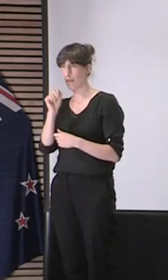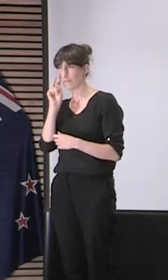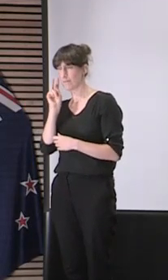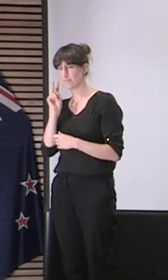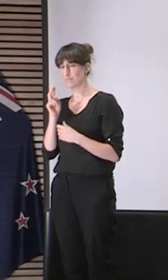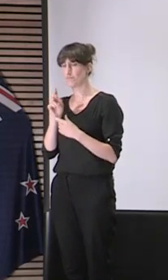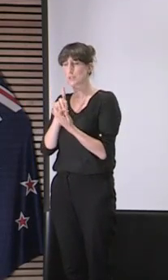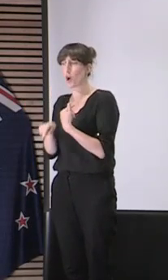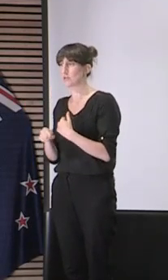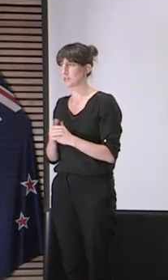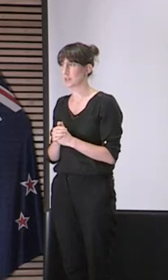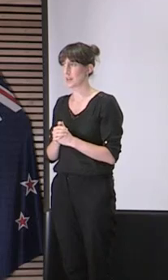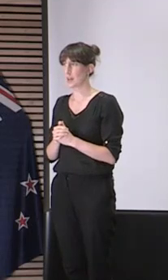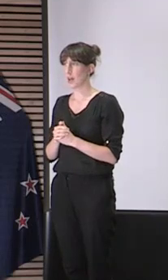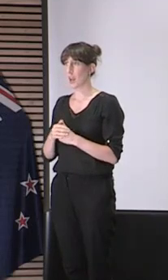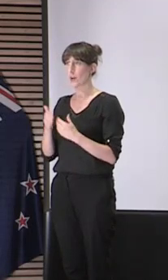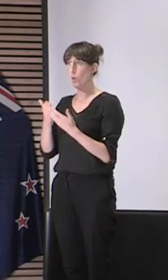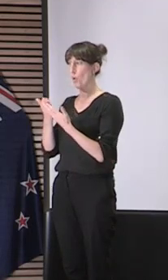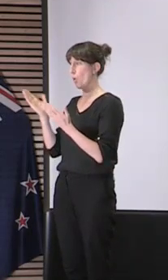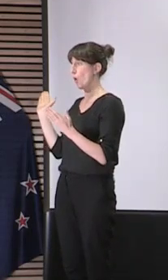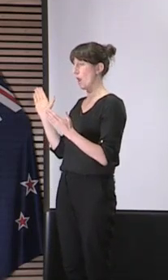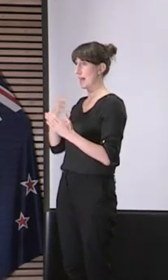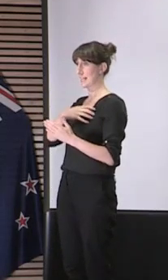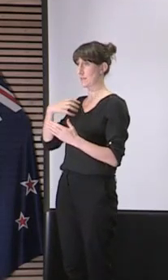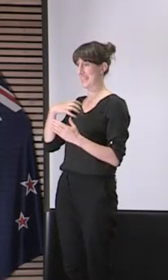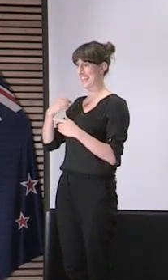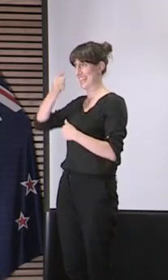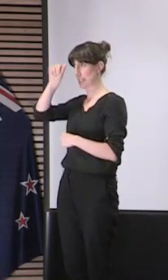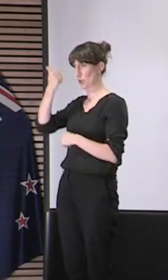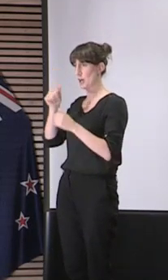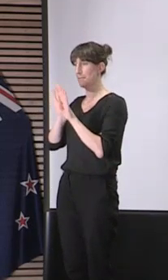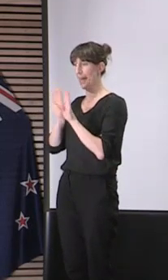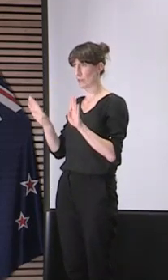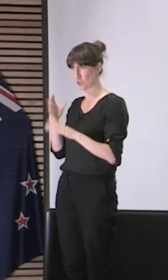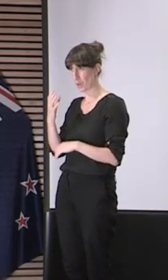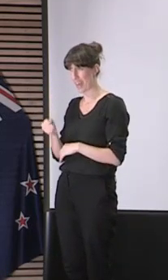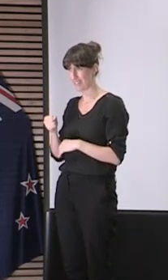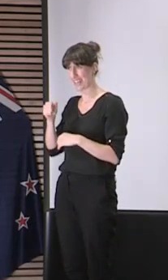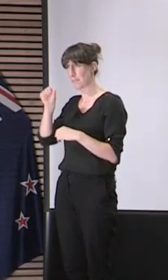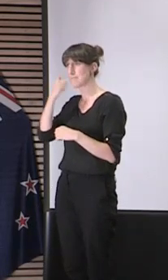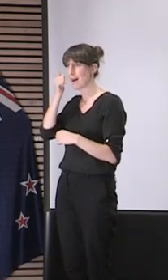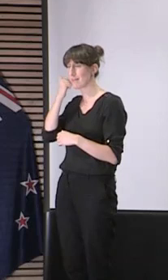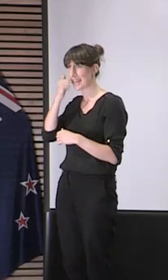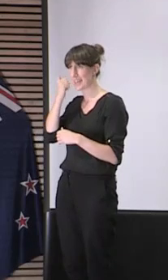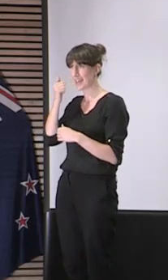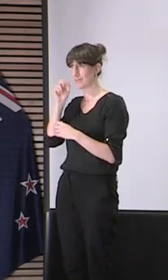response to that and what sort of representation do you have at your high level core